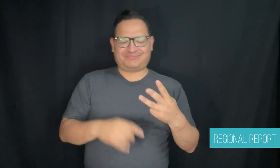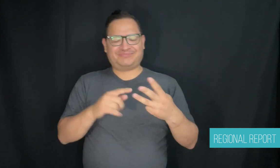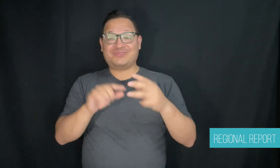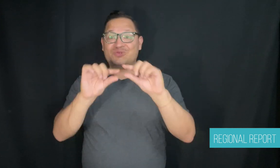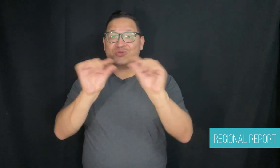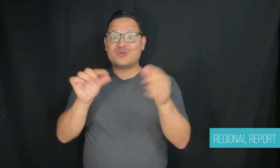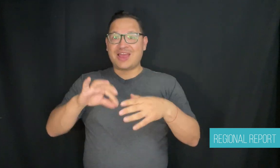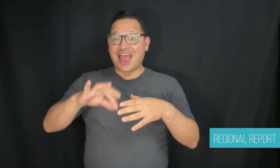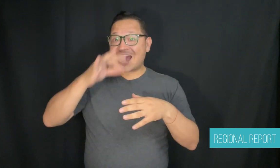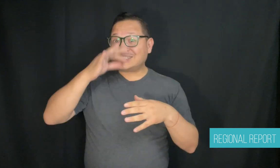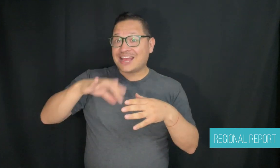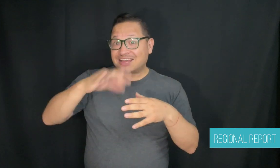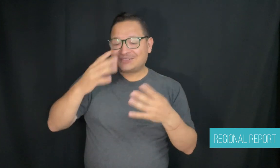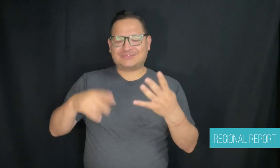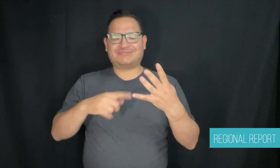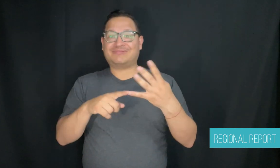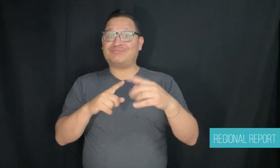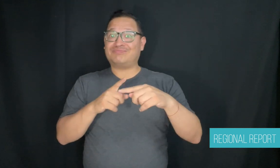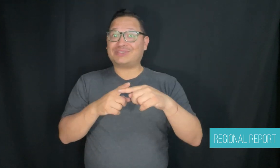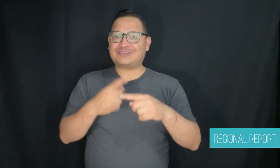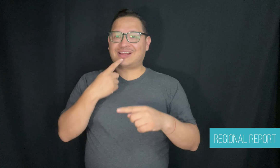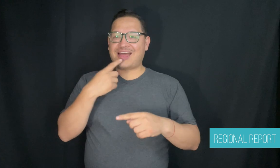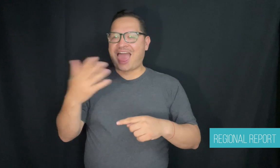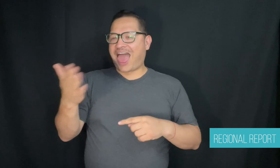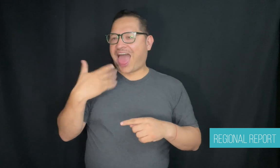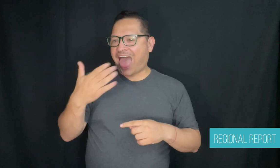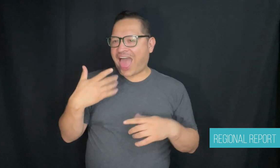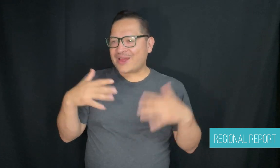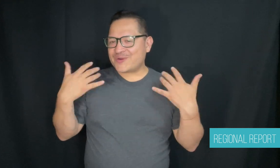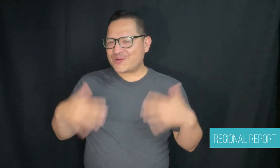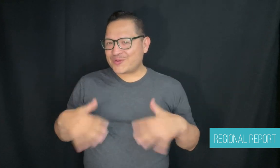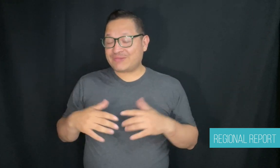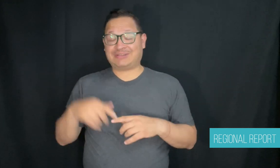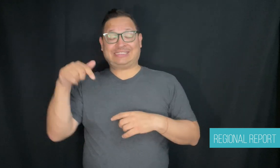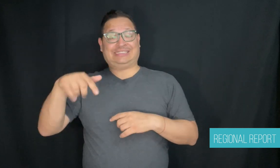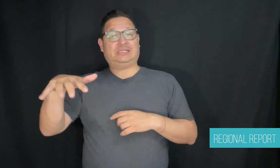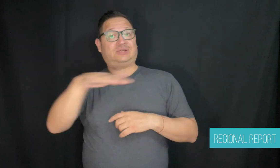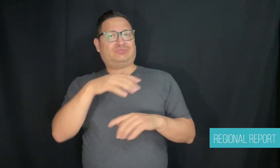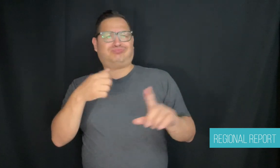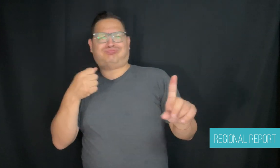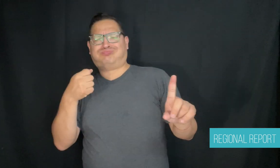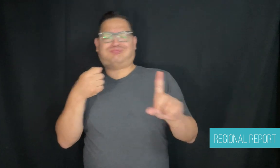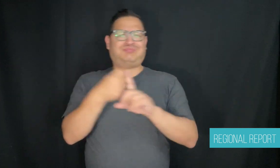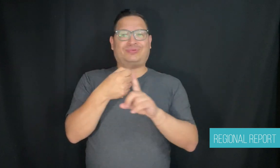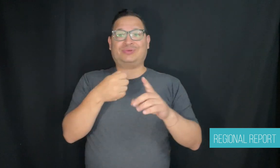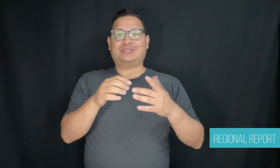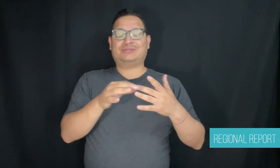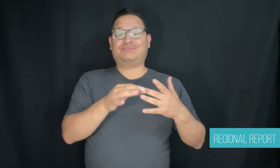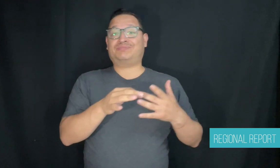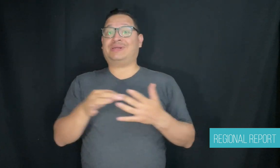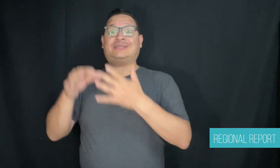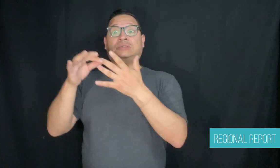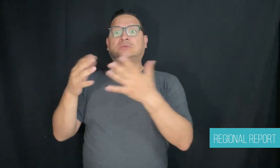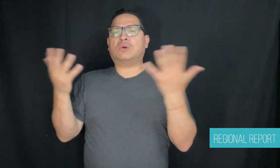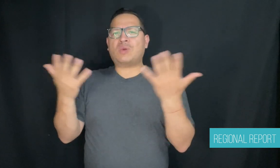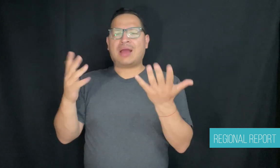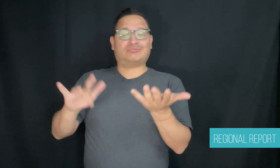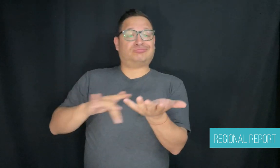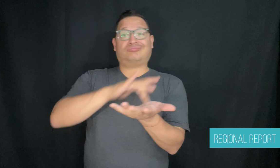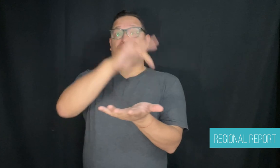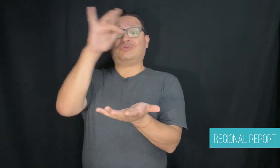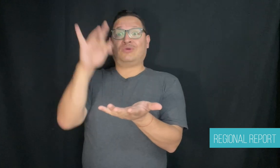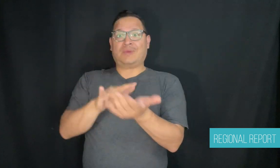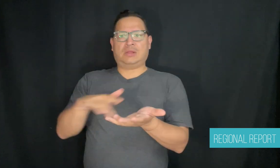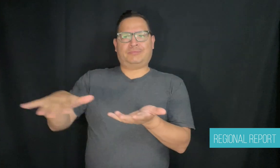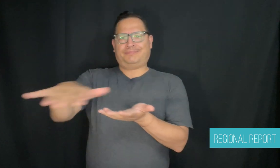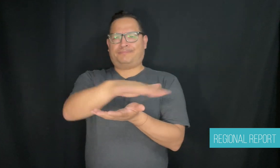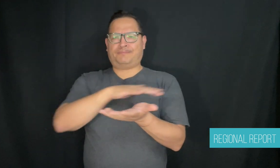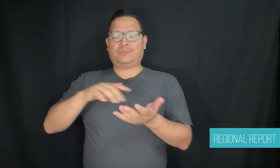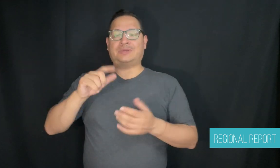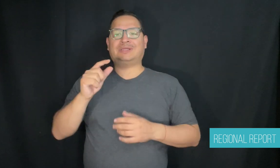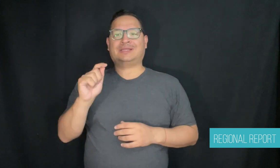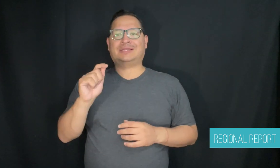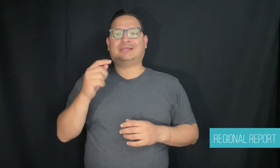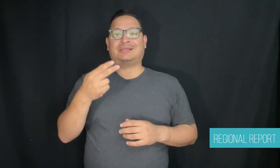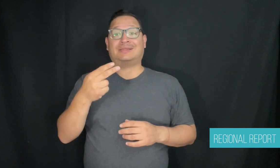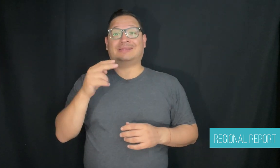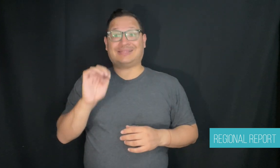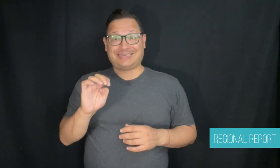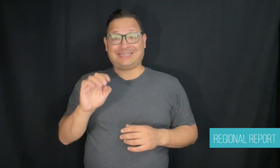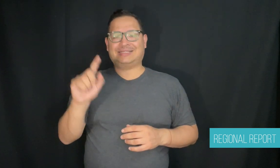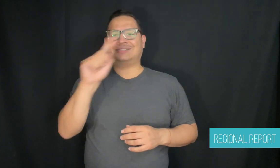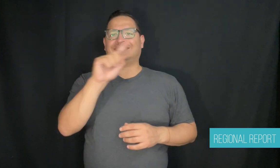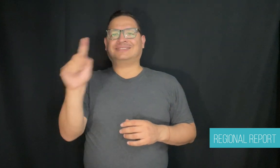with a twist. It is located inside The ZED on Southeast